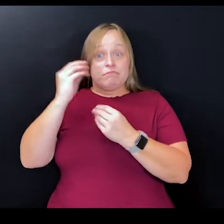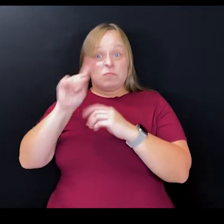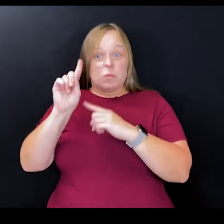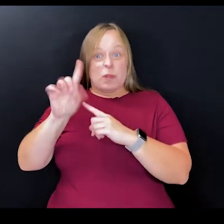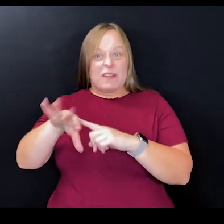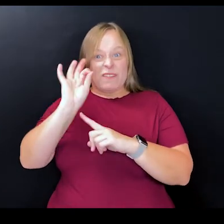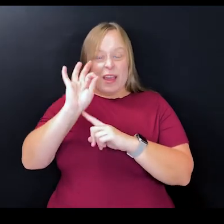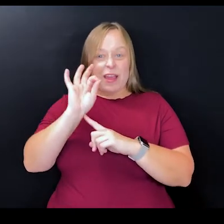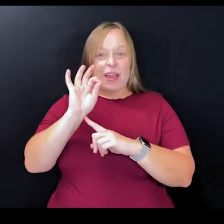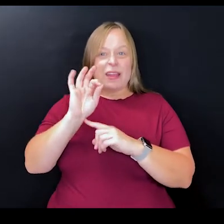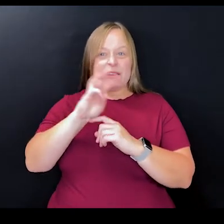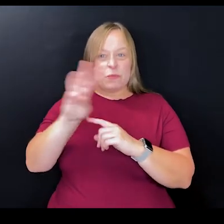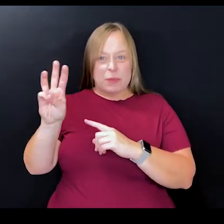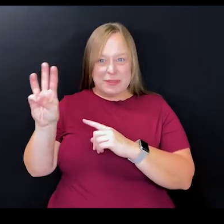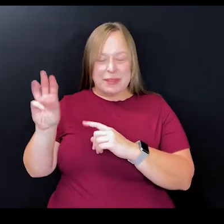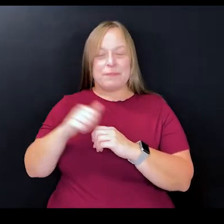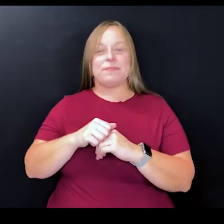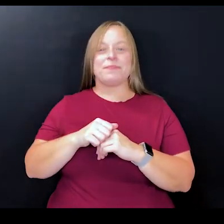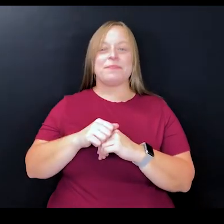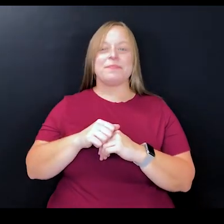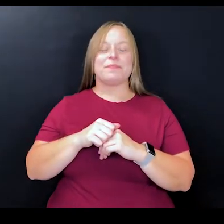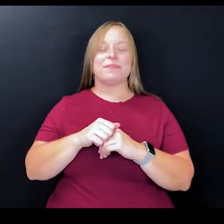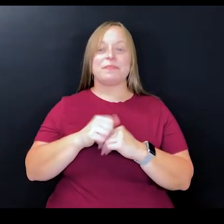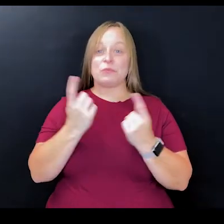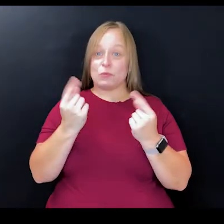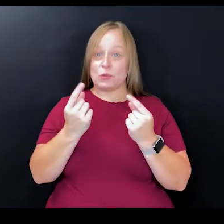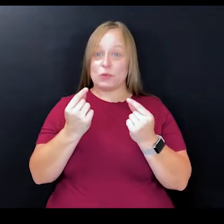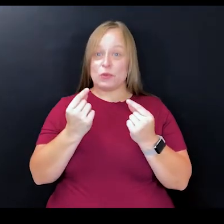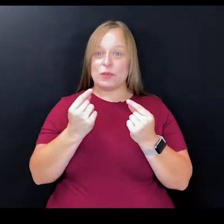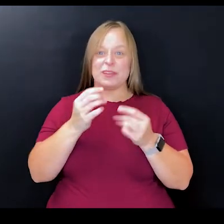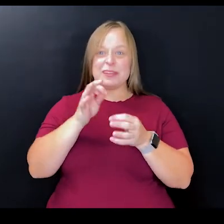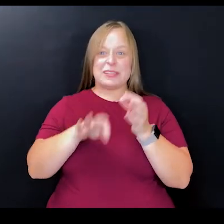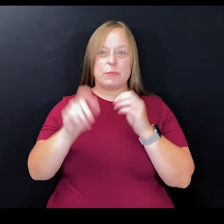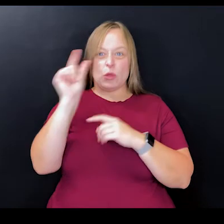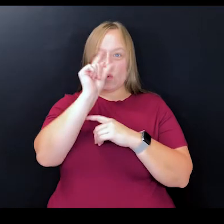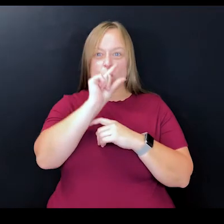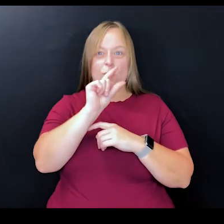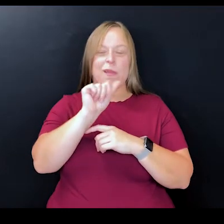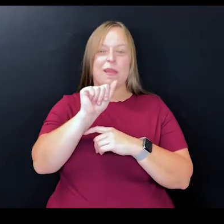can be found at its website. To find the website, simply Google